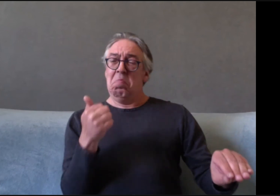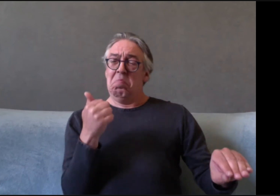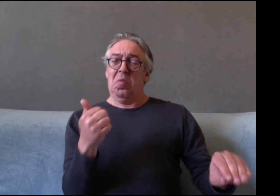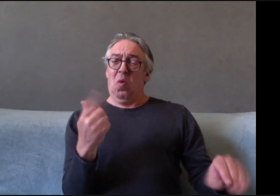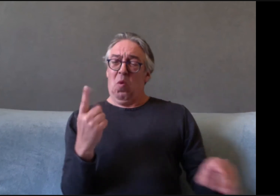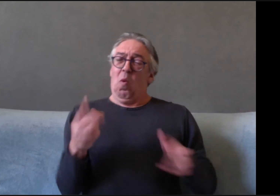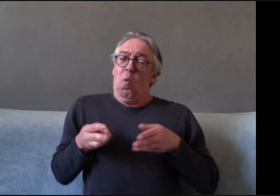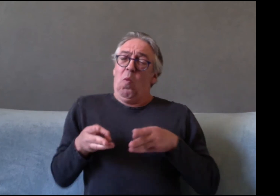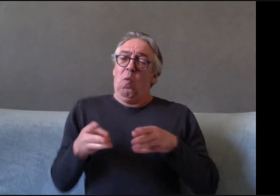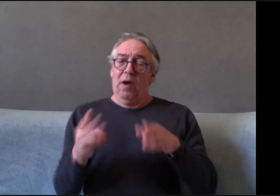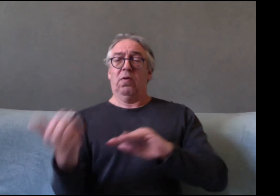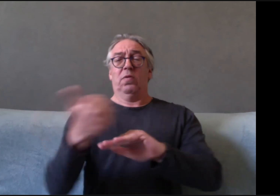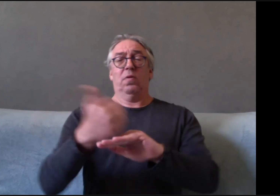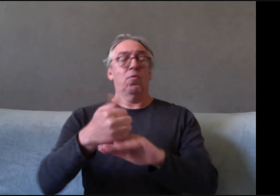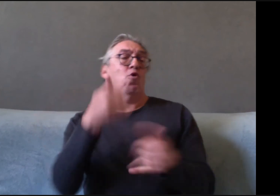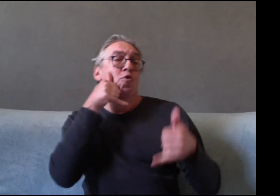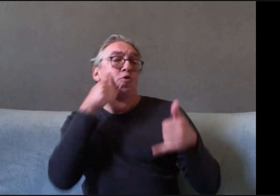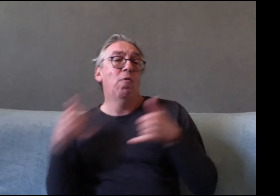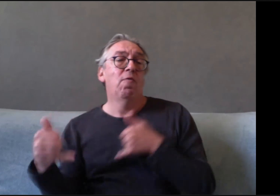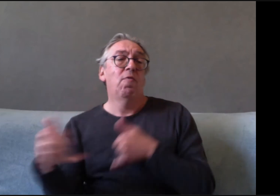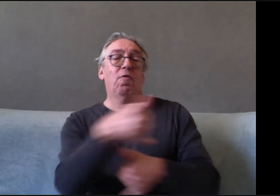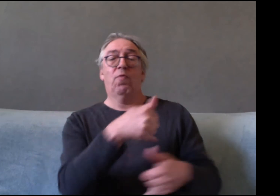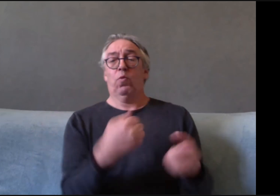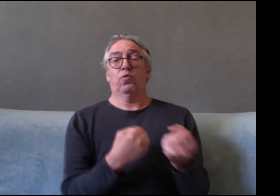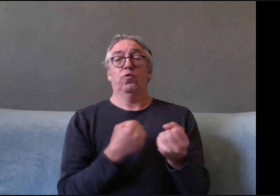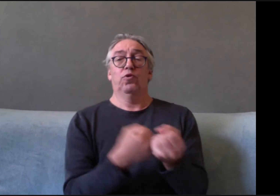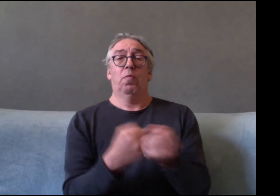The issues that families face, particularly